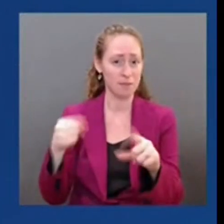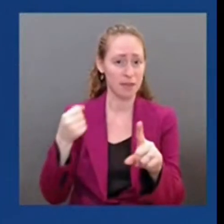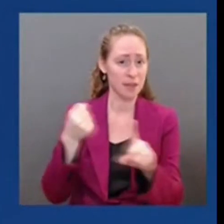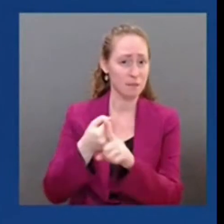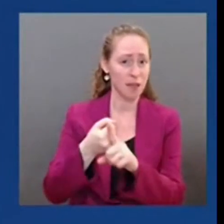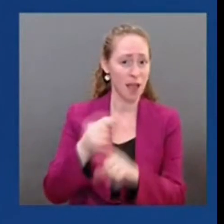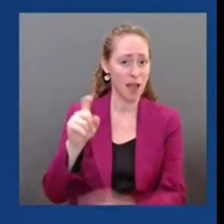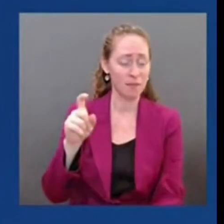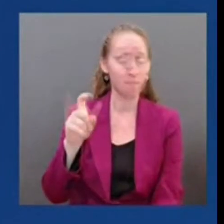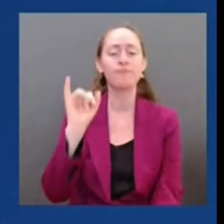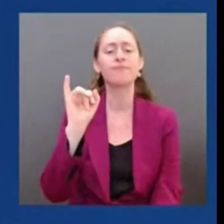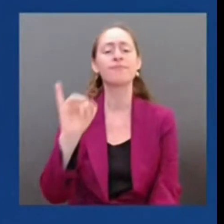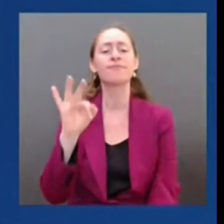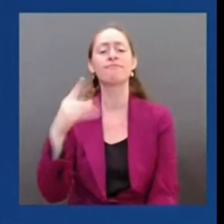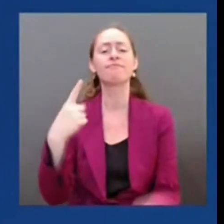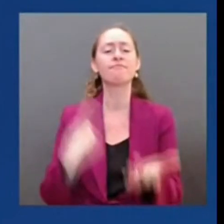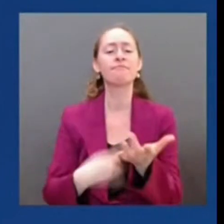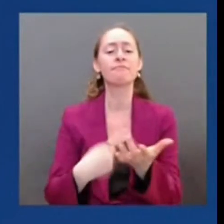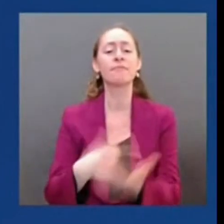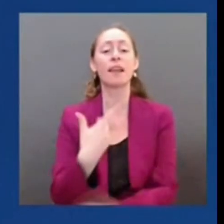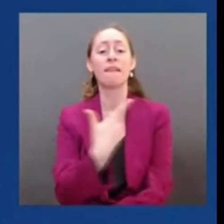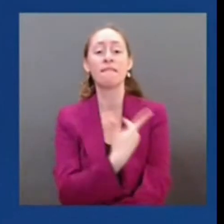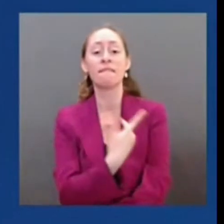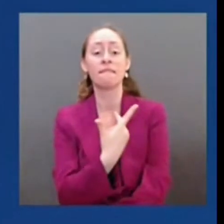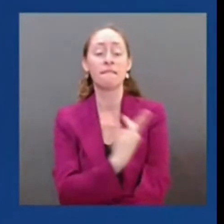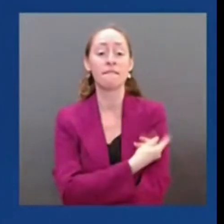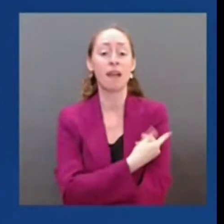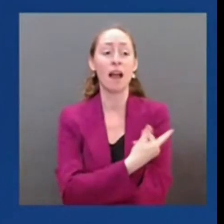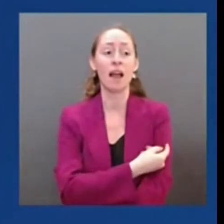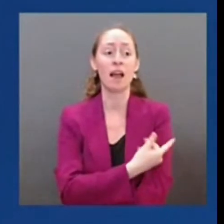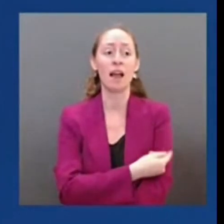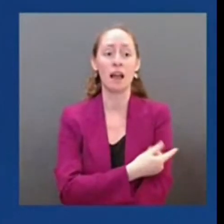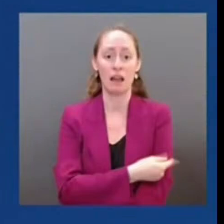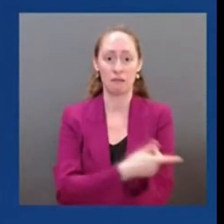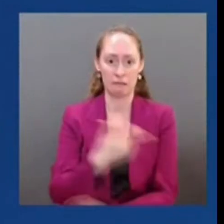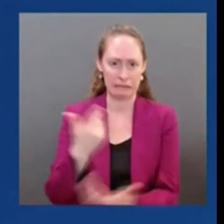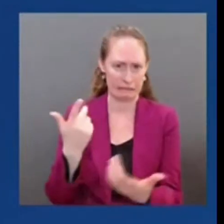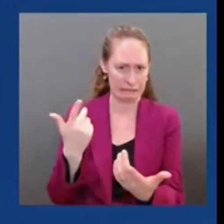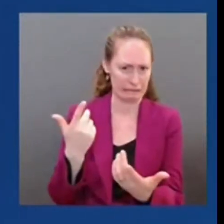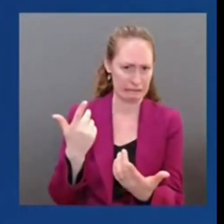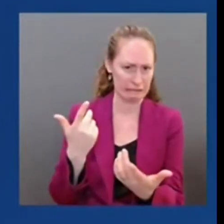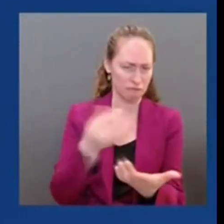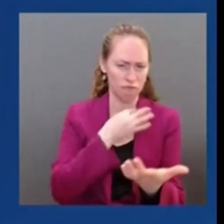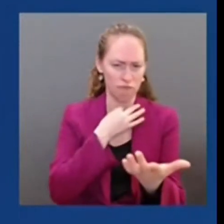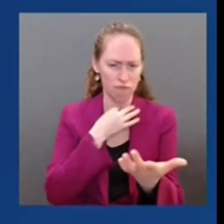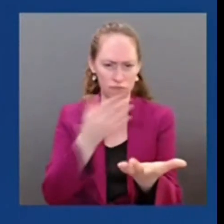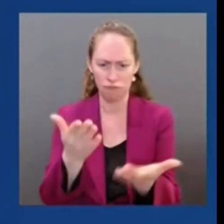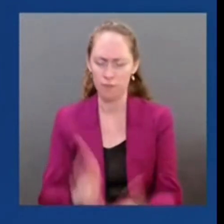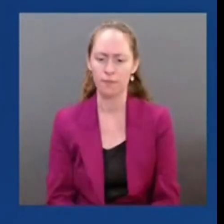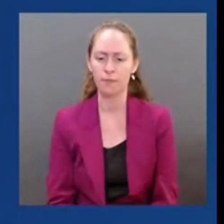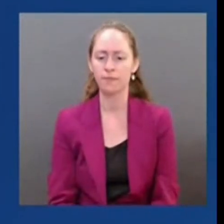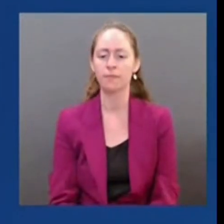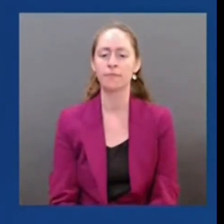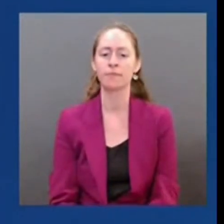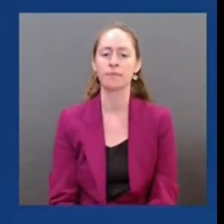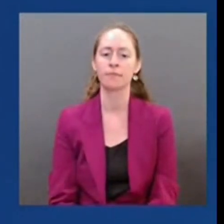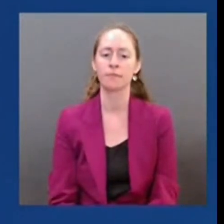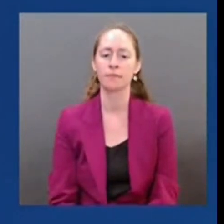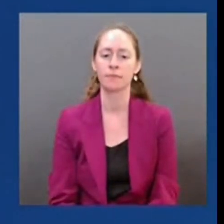HAVE IMPACTS ON CONTINUING TO TALK TO AMERICANS ABOUT VACCINATION OR OTHER ISSUES? OKAY.